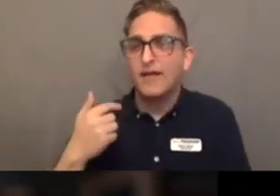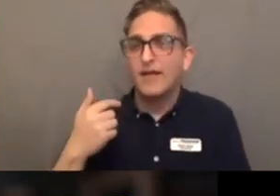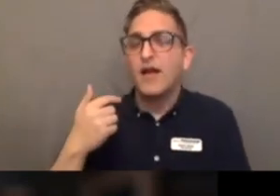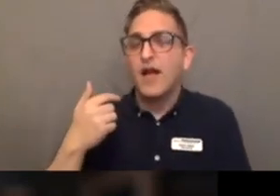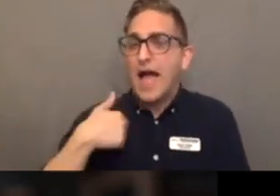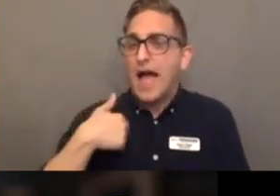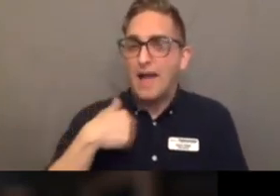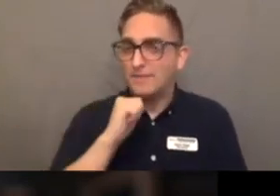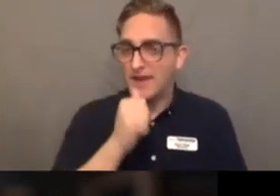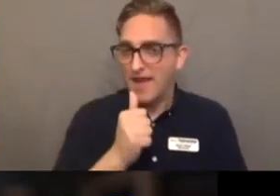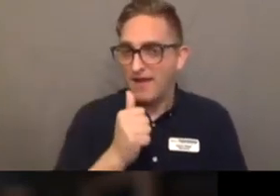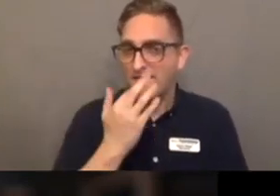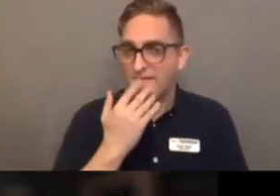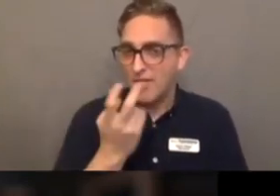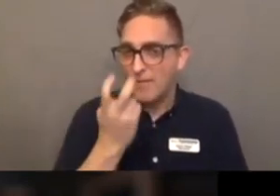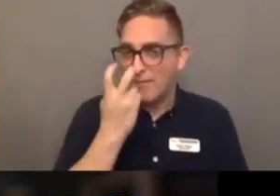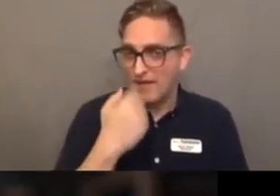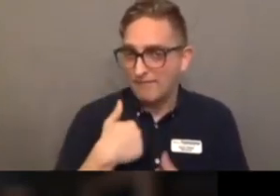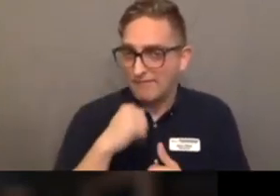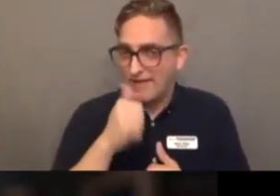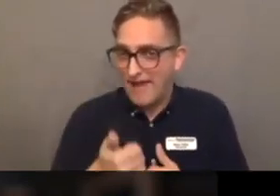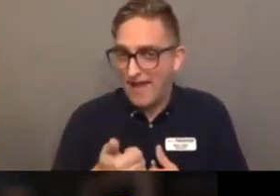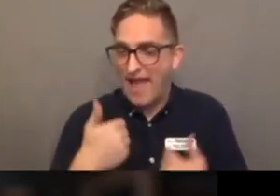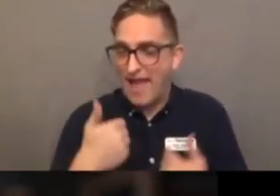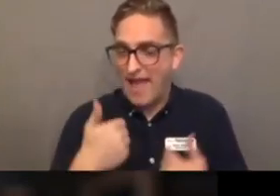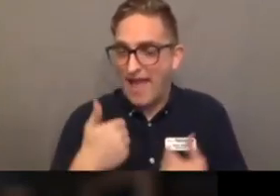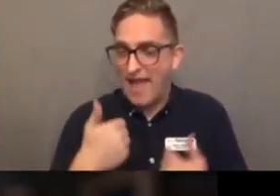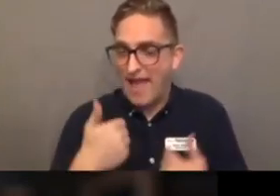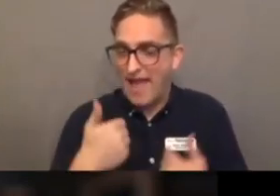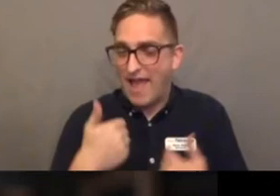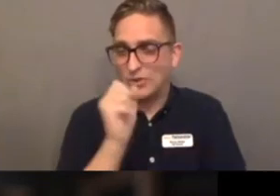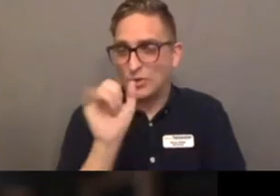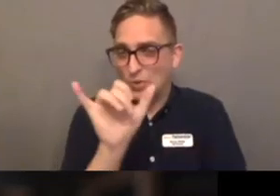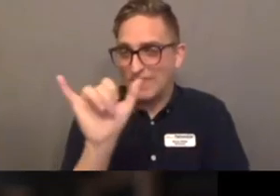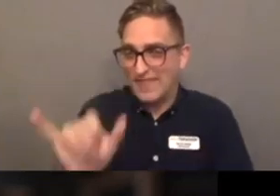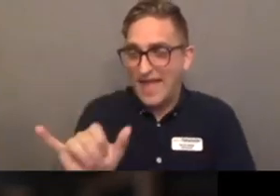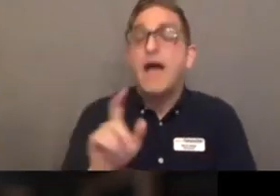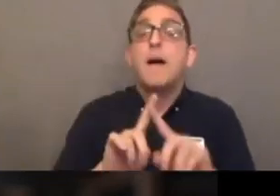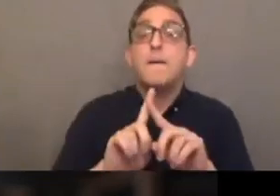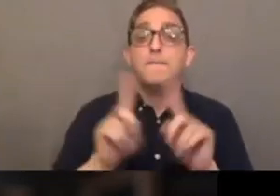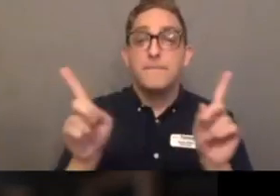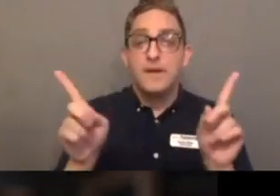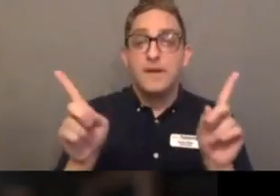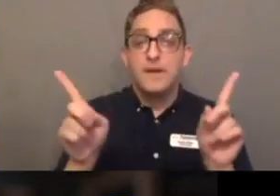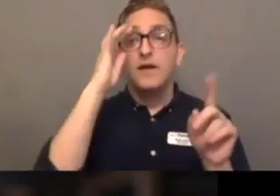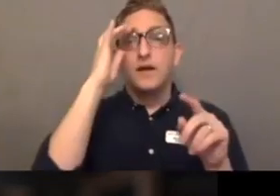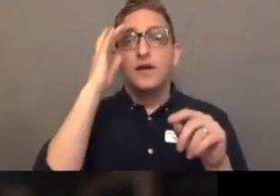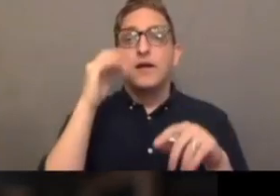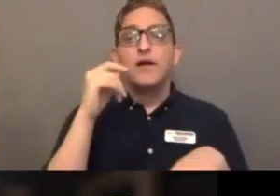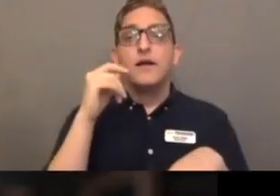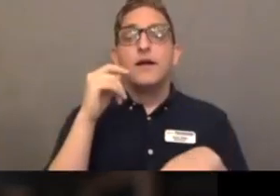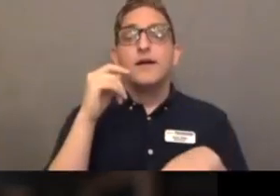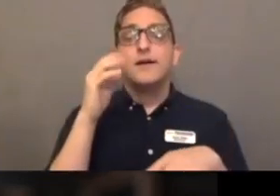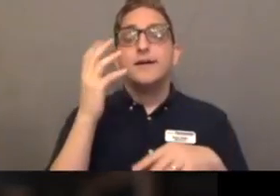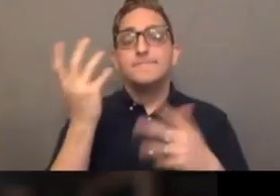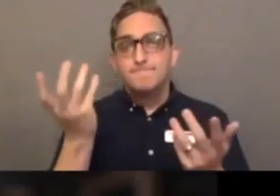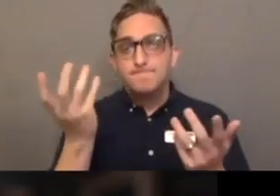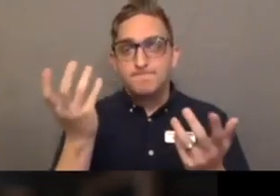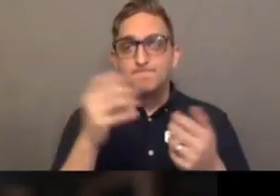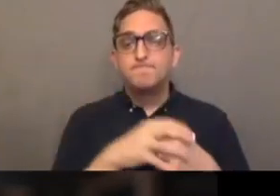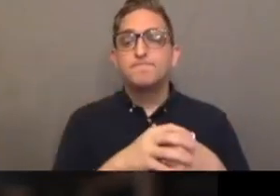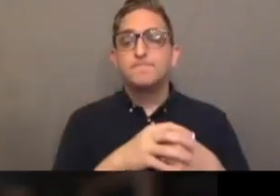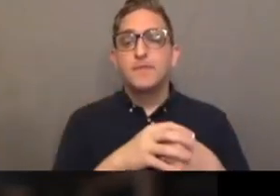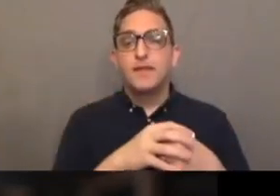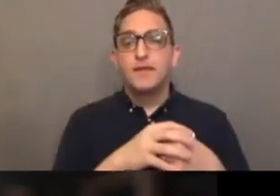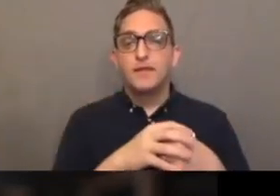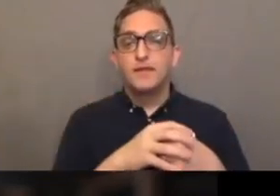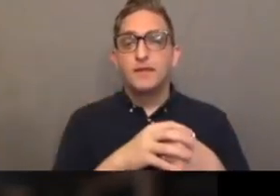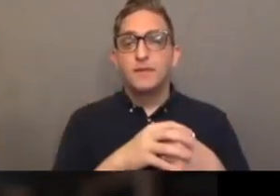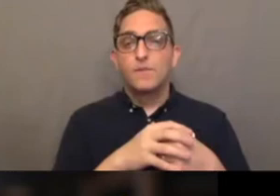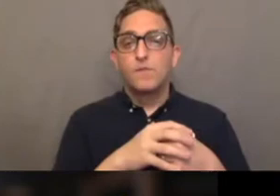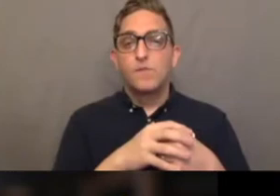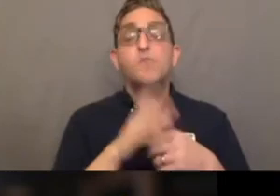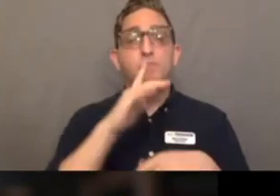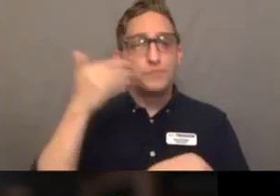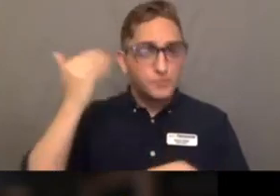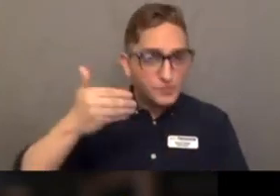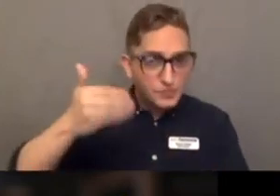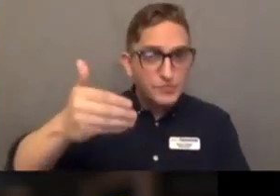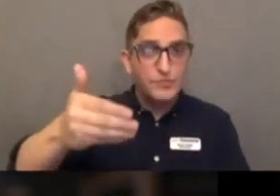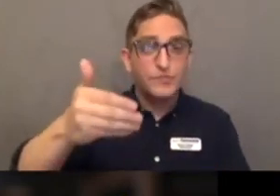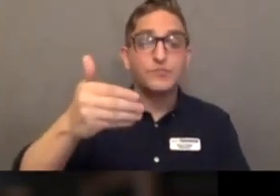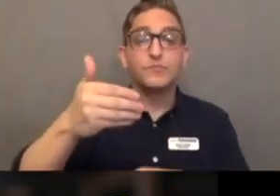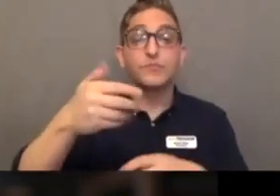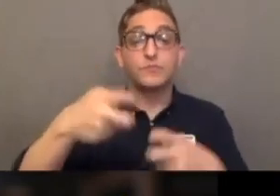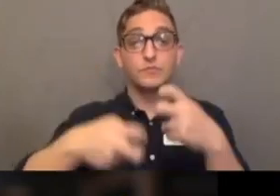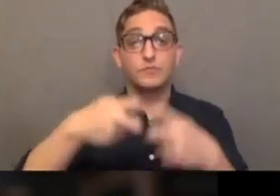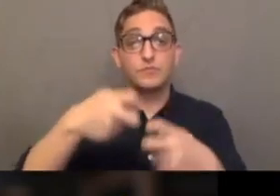have the privilege of being color blind. But oftentimes the issue becomes one of distinguishing